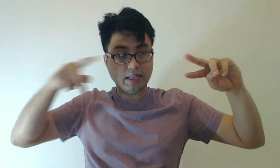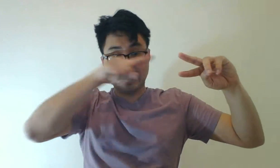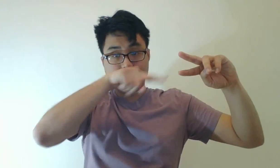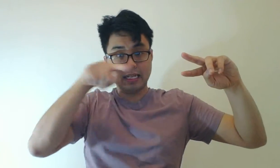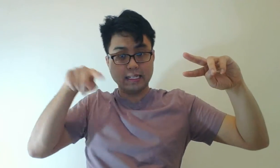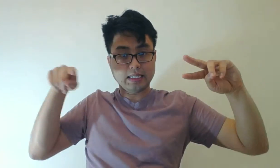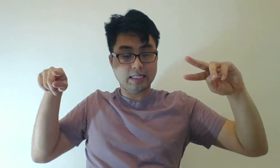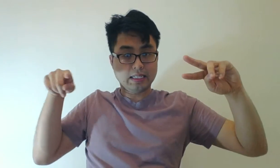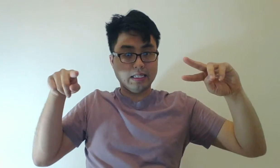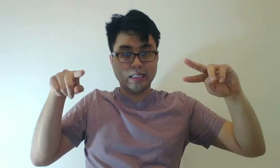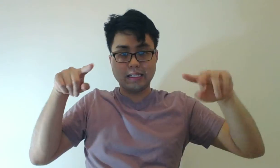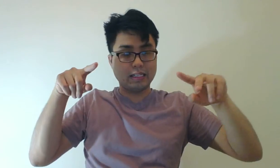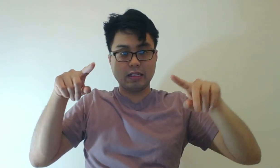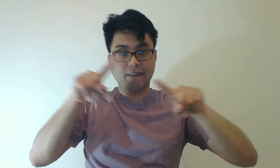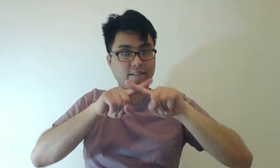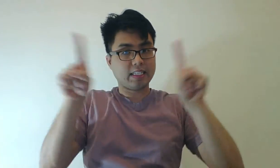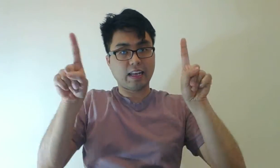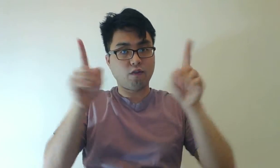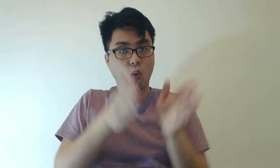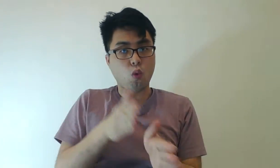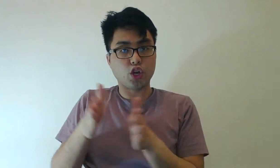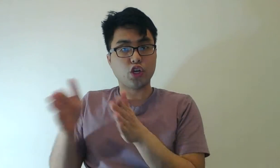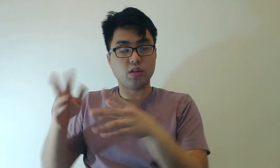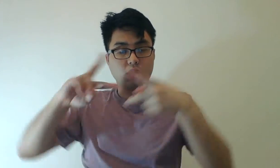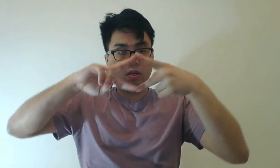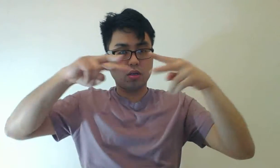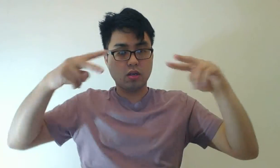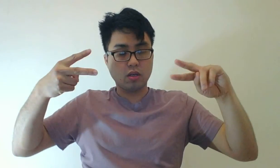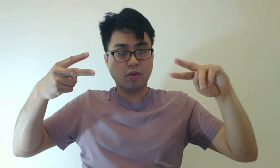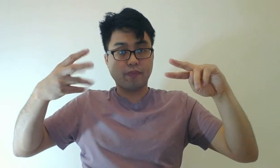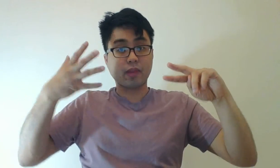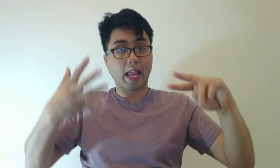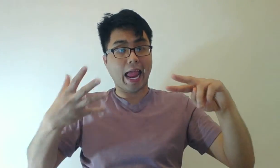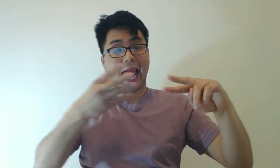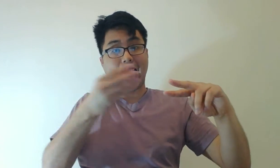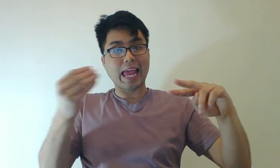in DNA, different order